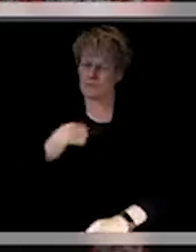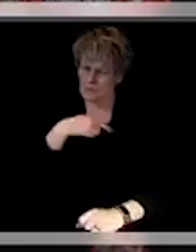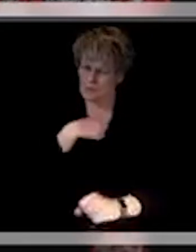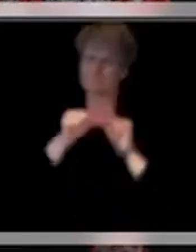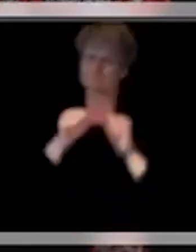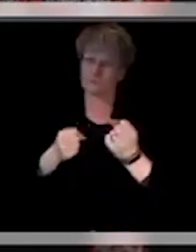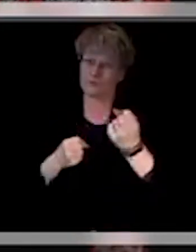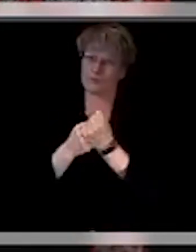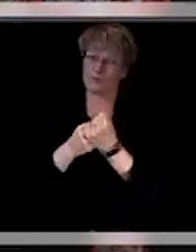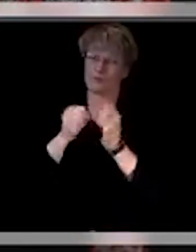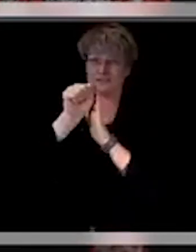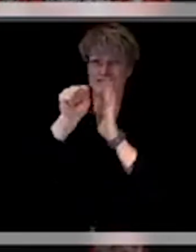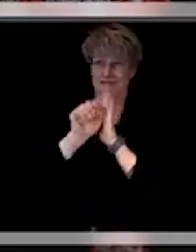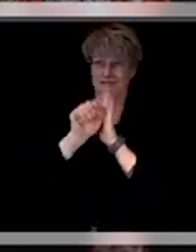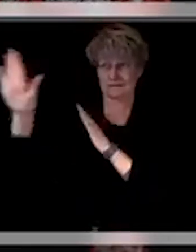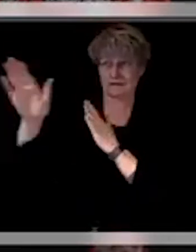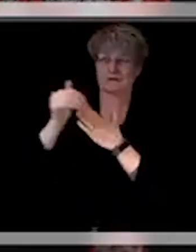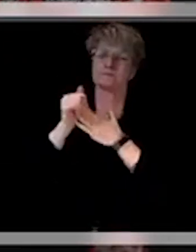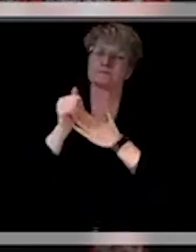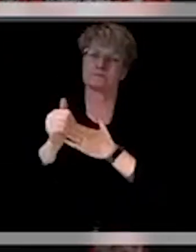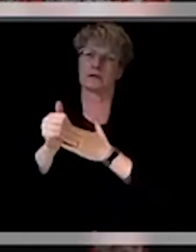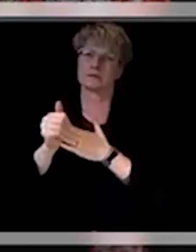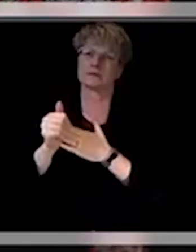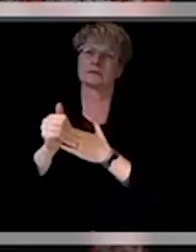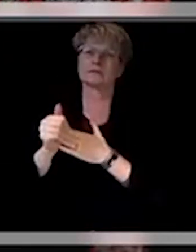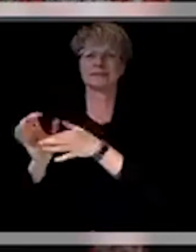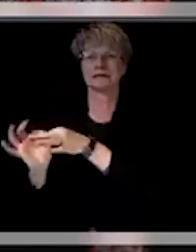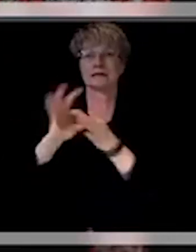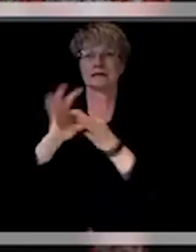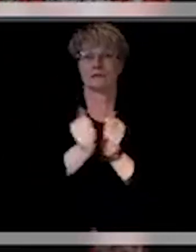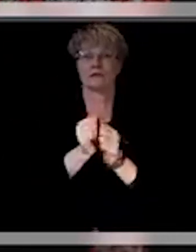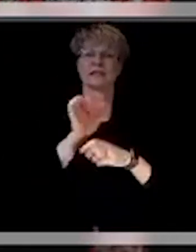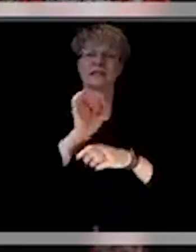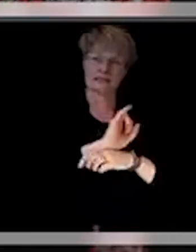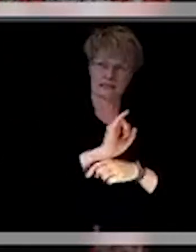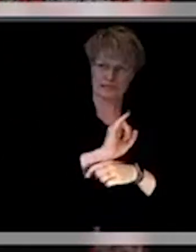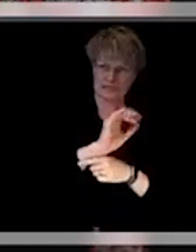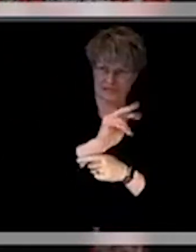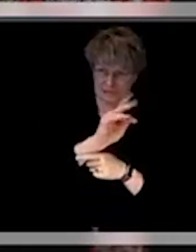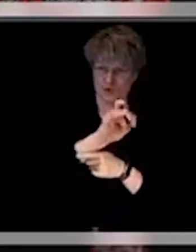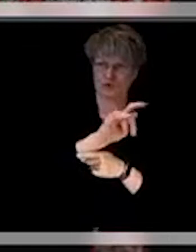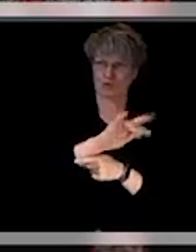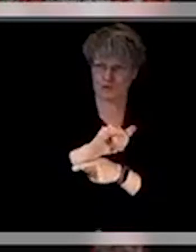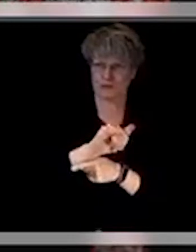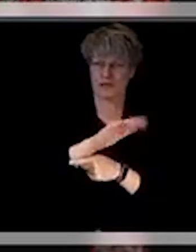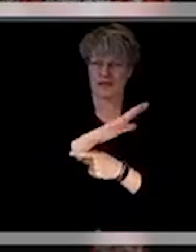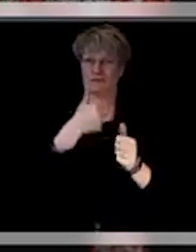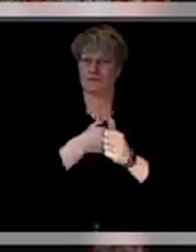measures that are industry specific and, again, avoiding gatherings, which are particularly